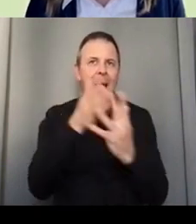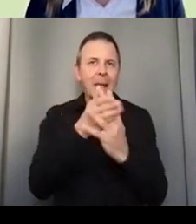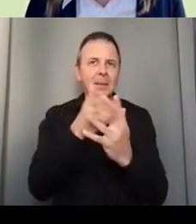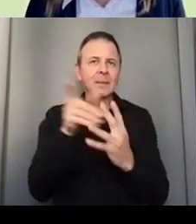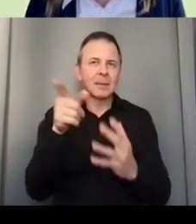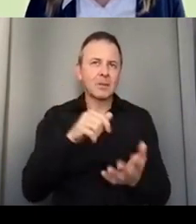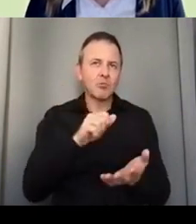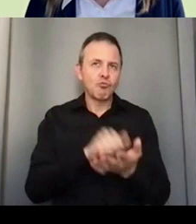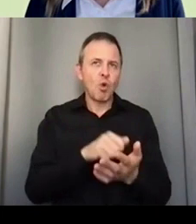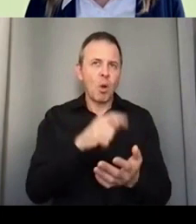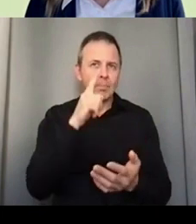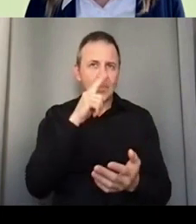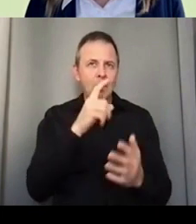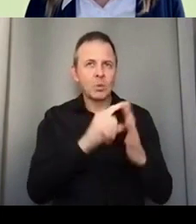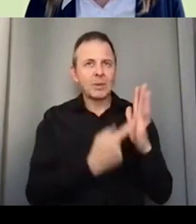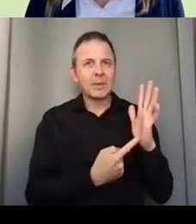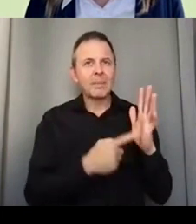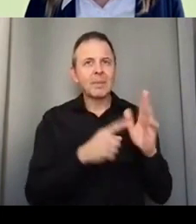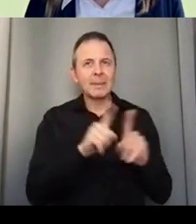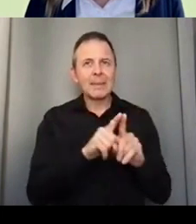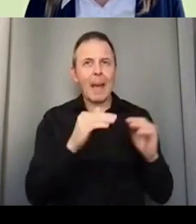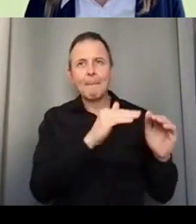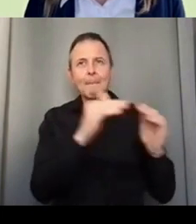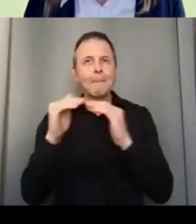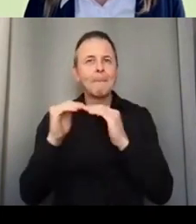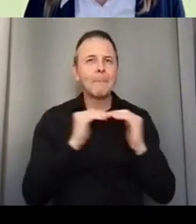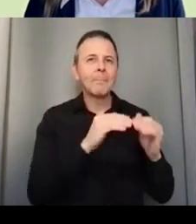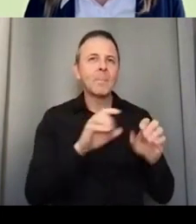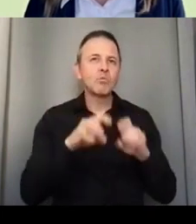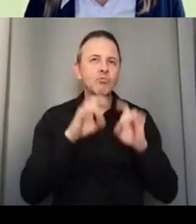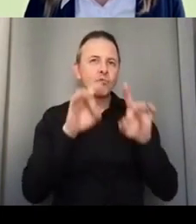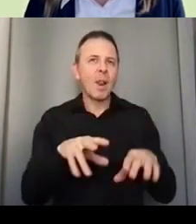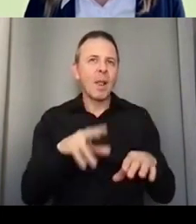access to these Services as all Australians the national disability